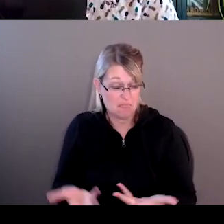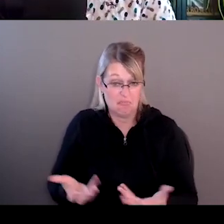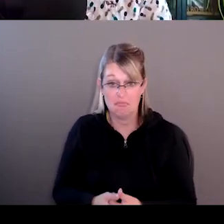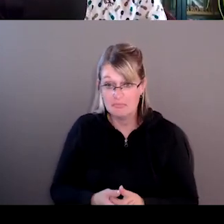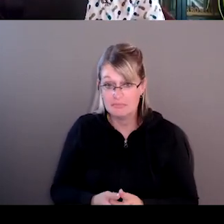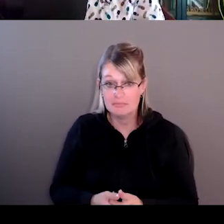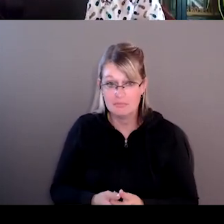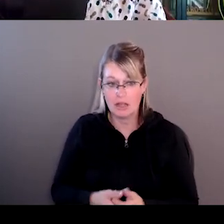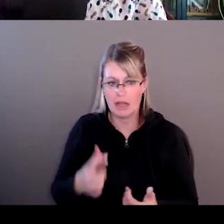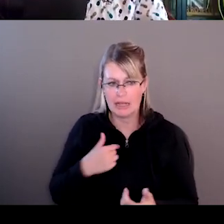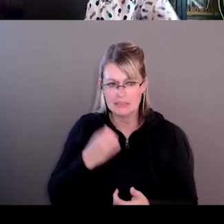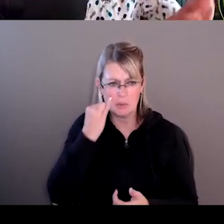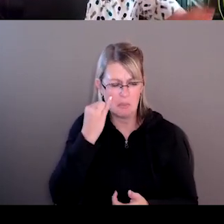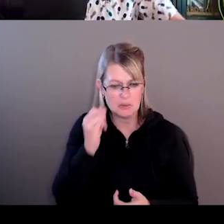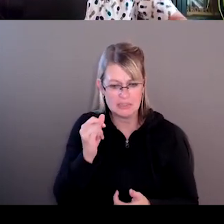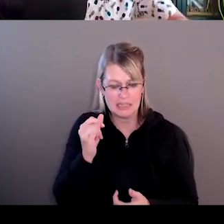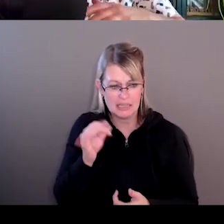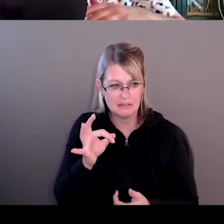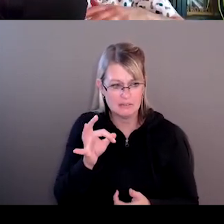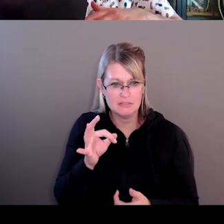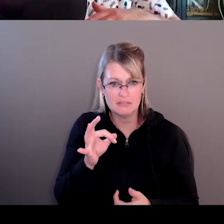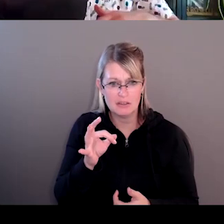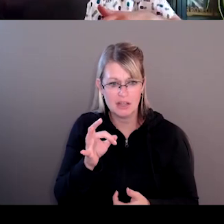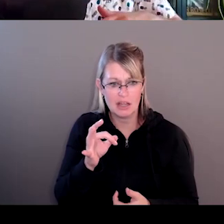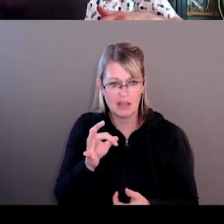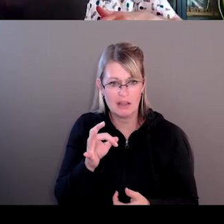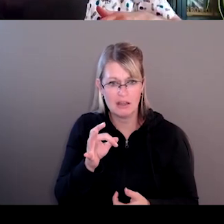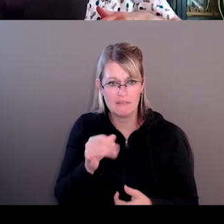Although, I suppose, if you take that leg, when somebody put a coffee on it,